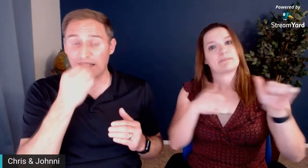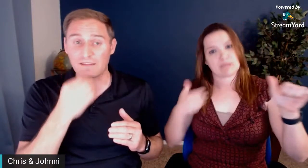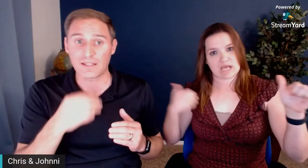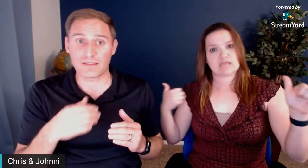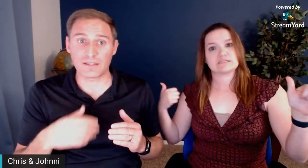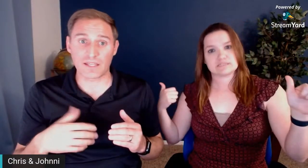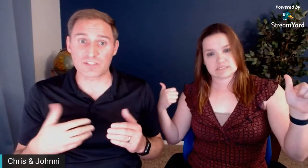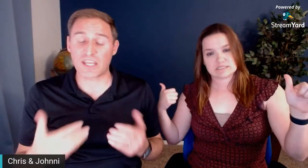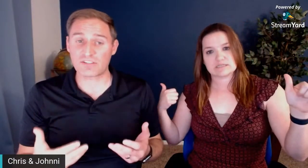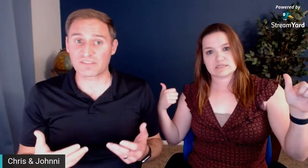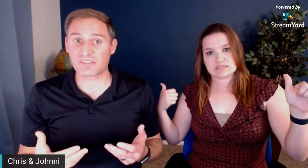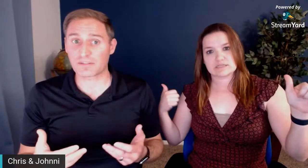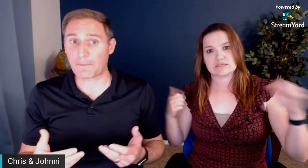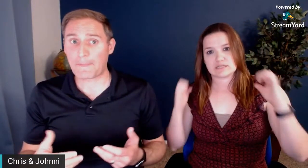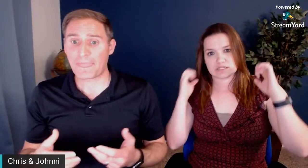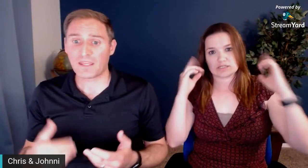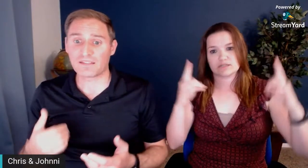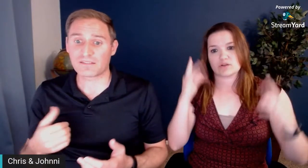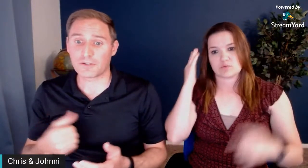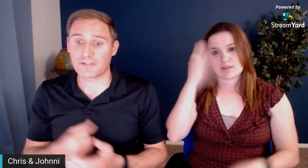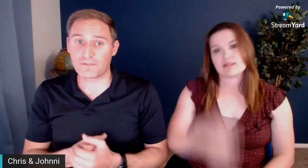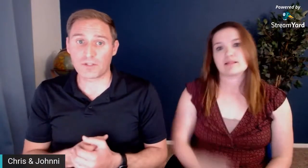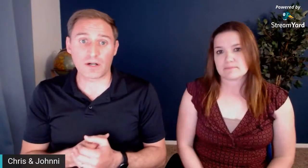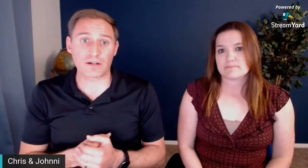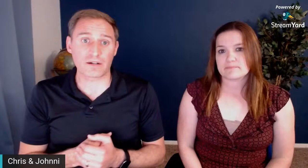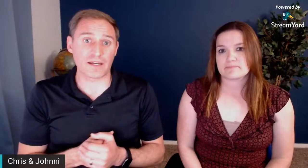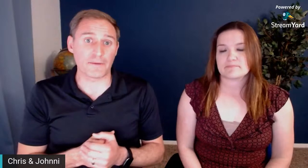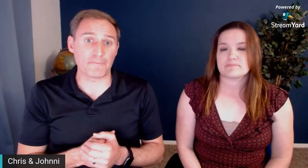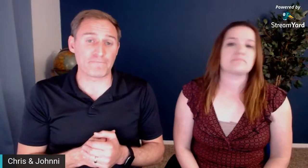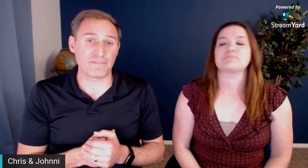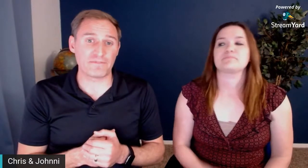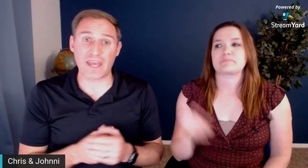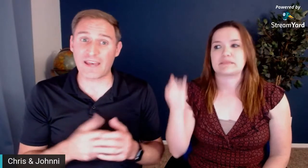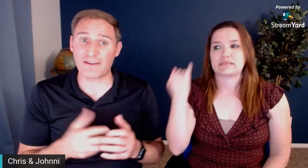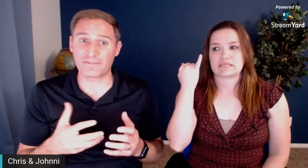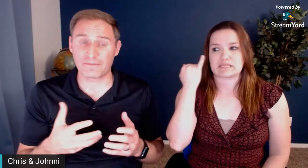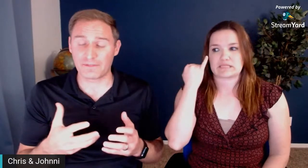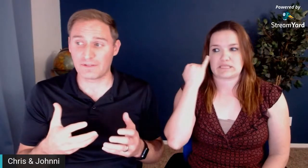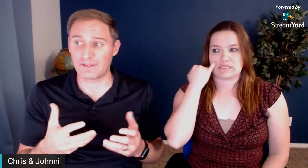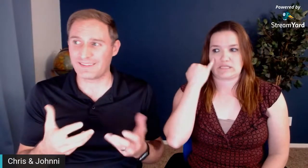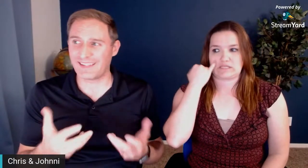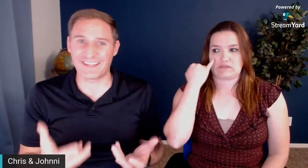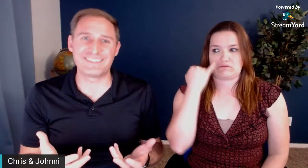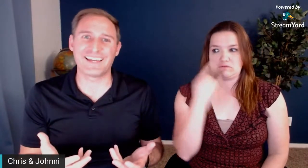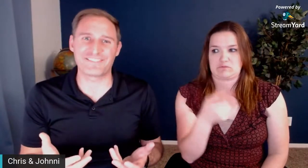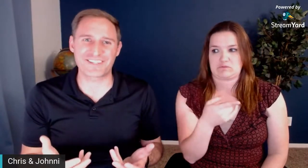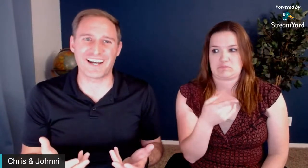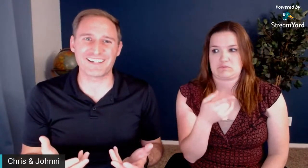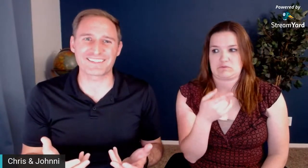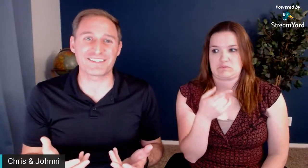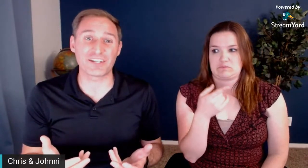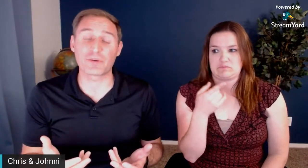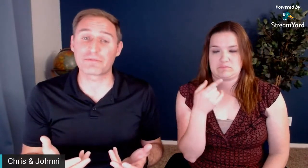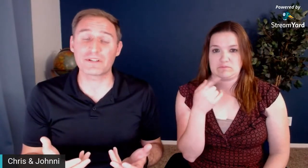in in the educational system and so if you are um if you have a deaf child you know we really